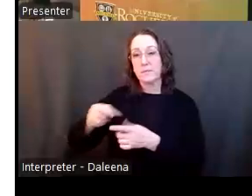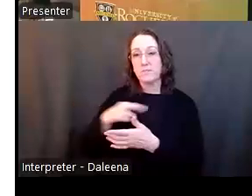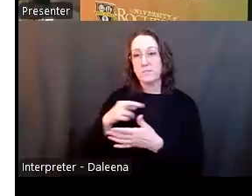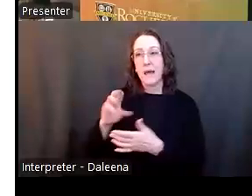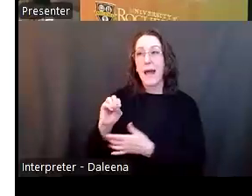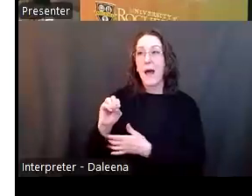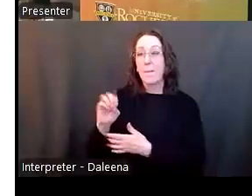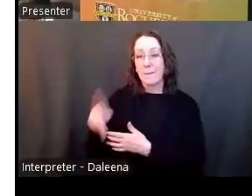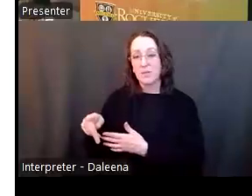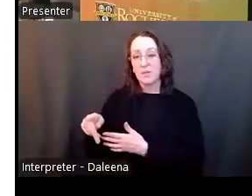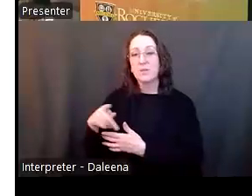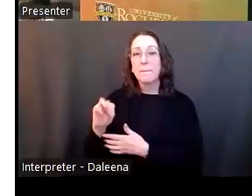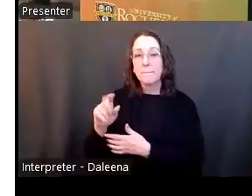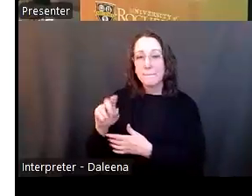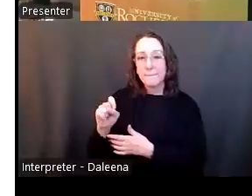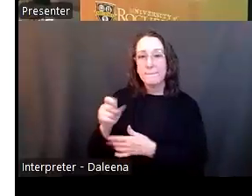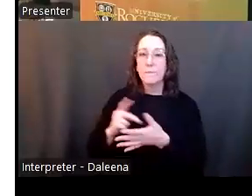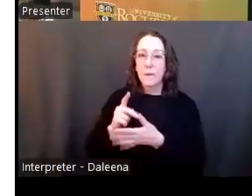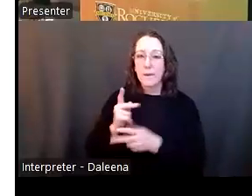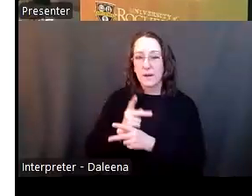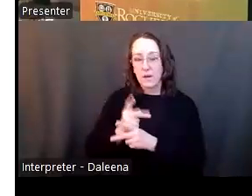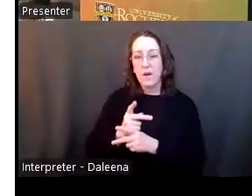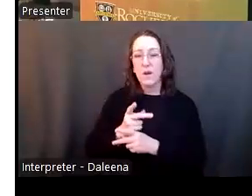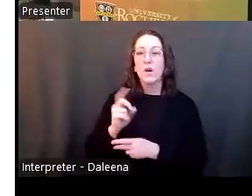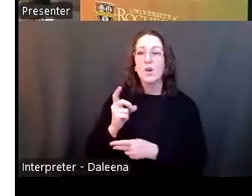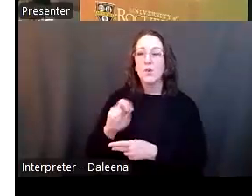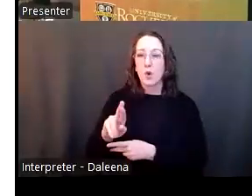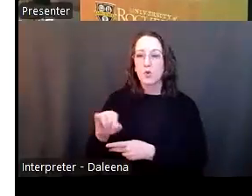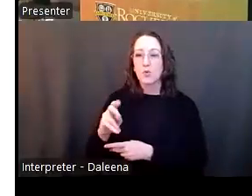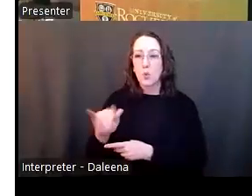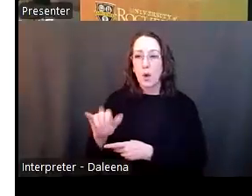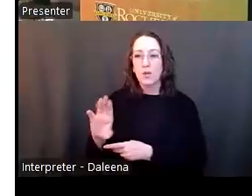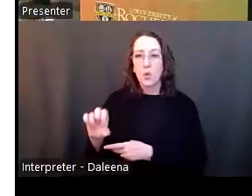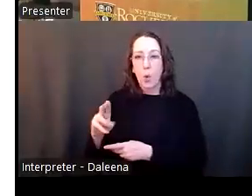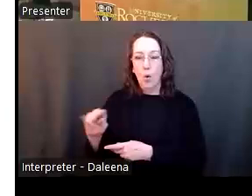myips primary care setting um Dr Joy Choy was the primary author on that and Dr Kevin Brazil was a